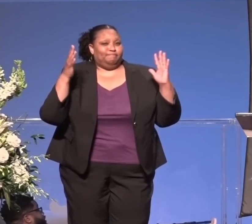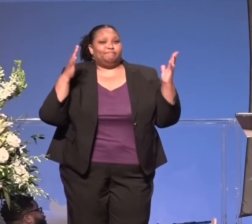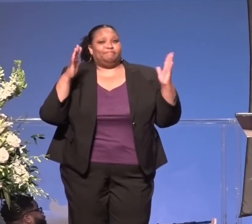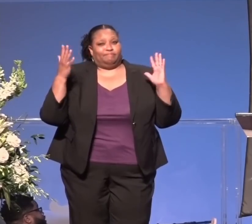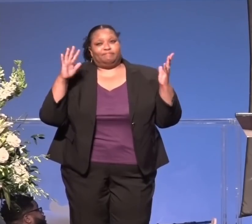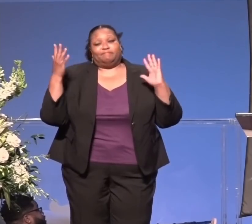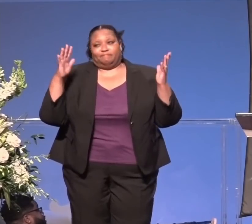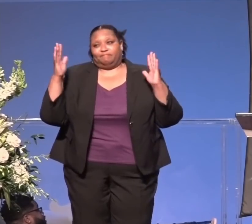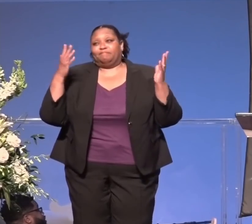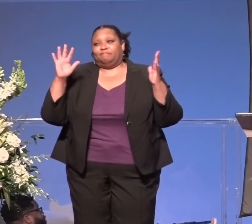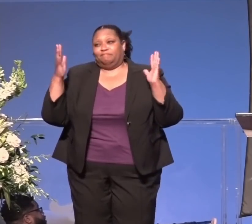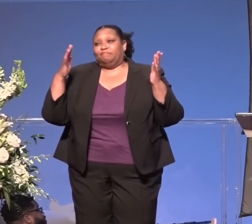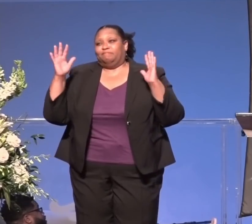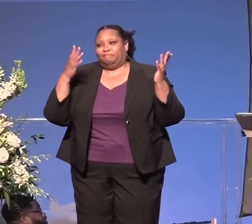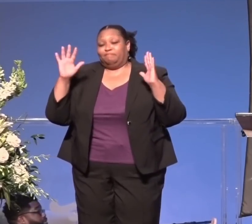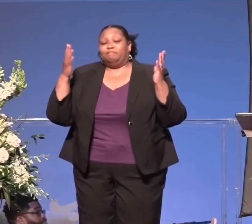THE PULPIT.